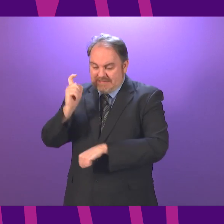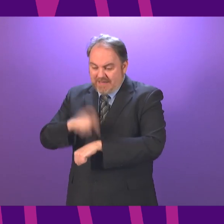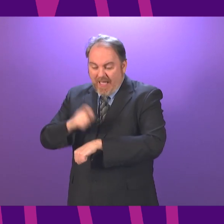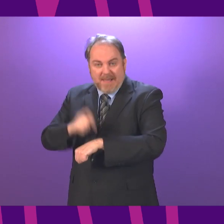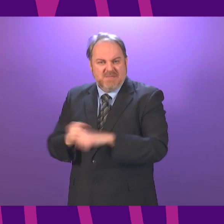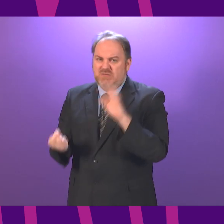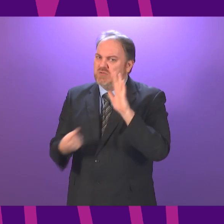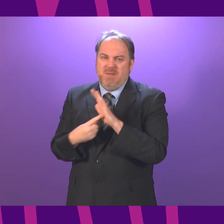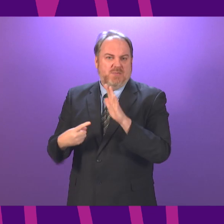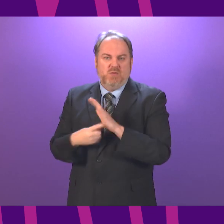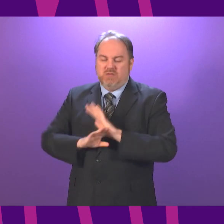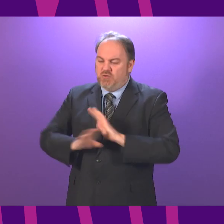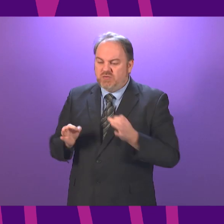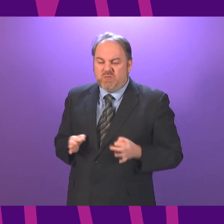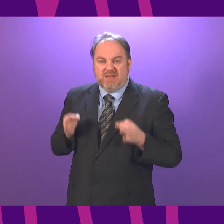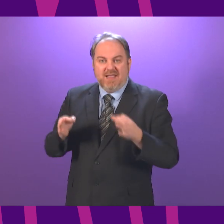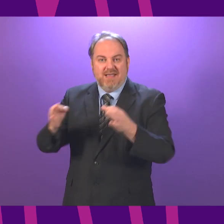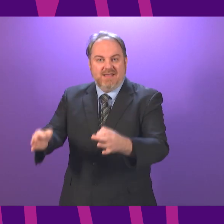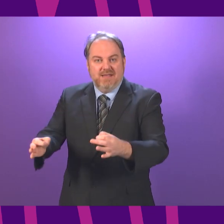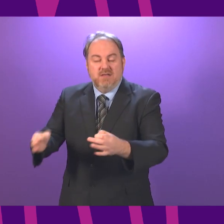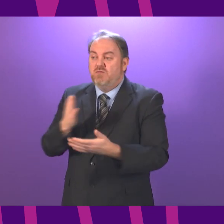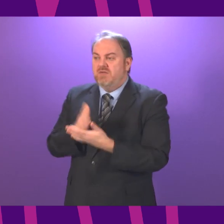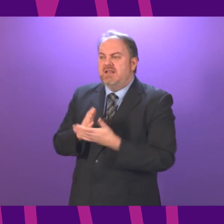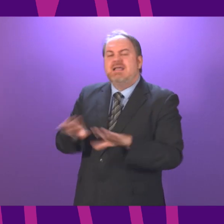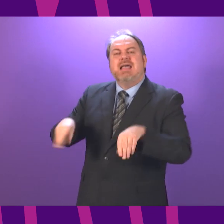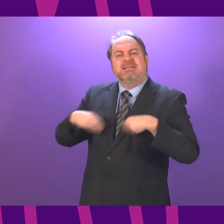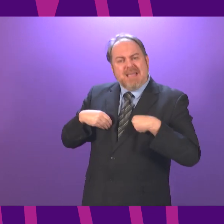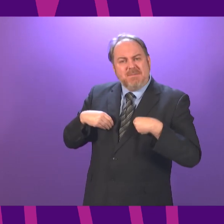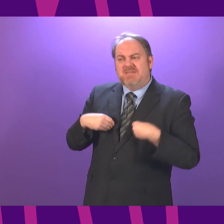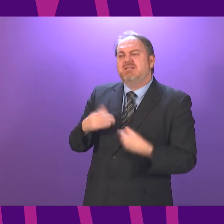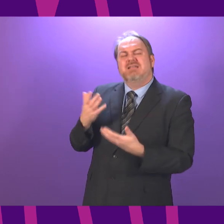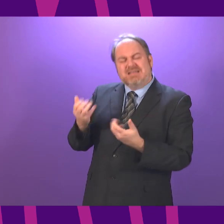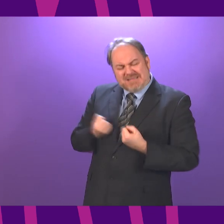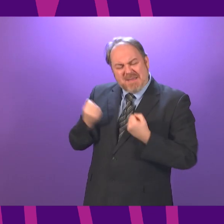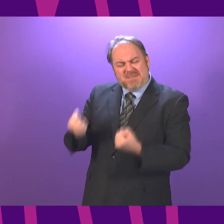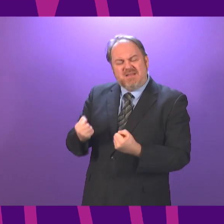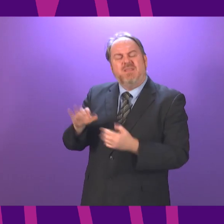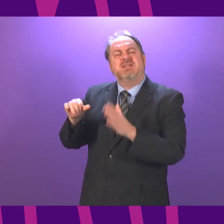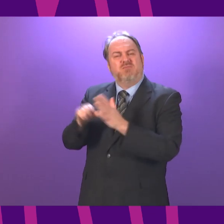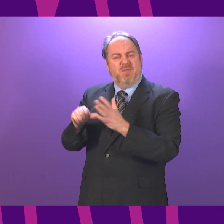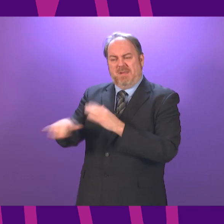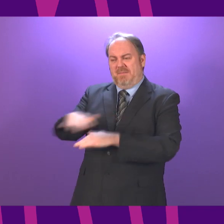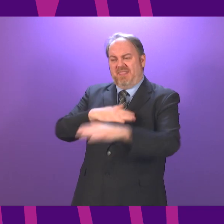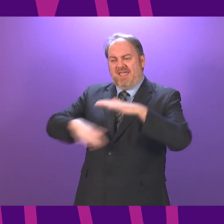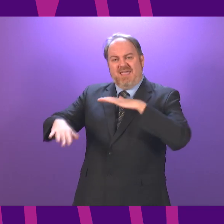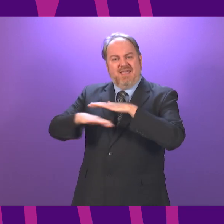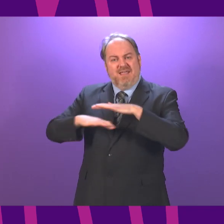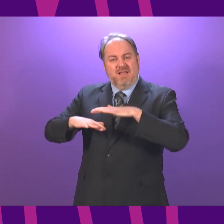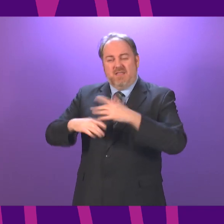It is important that the First Minister acknowledges problems and starts to fix them. There are hundreds of thousands of vaccine doses that have gone unused